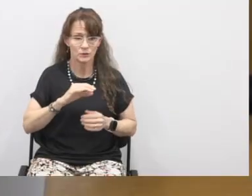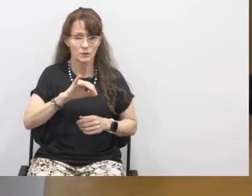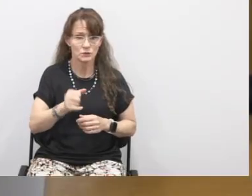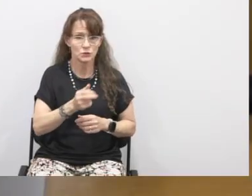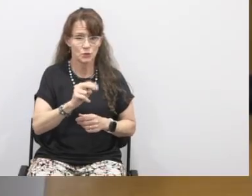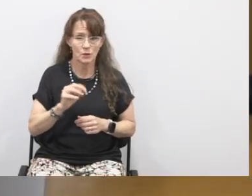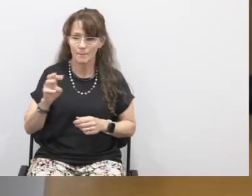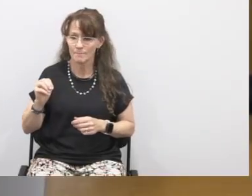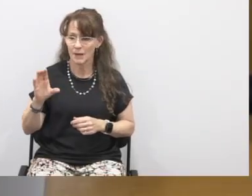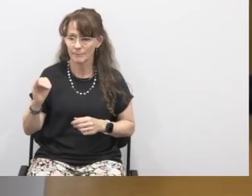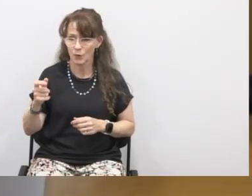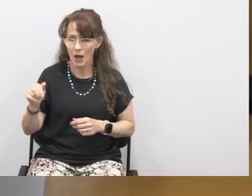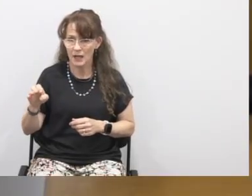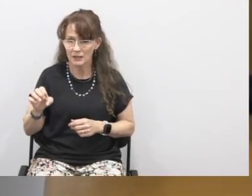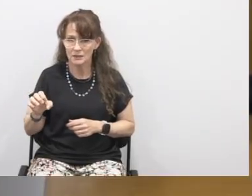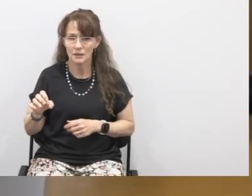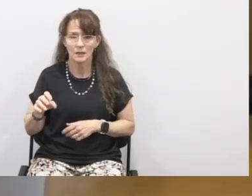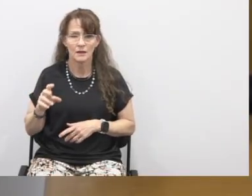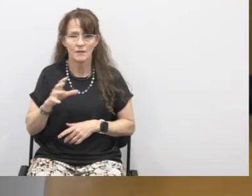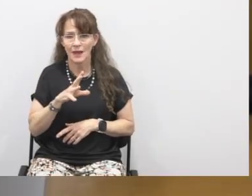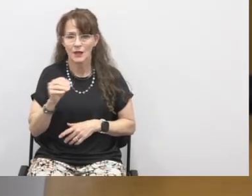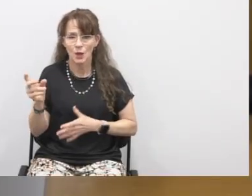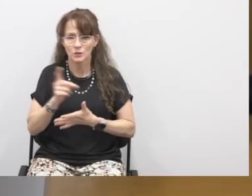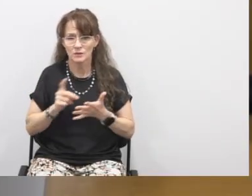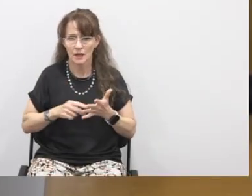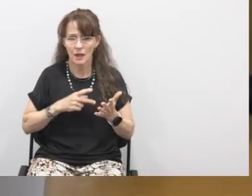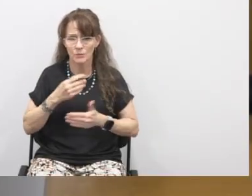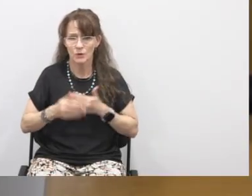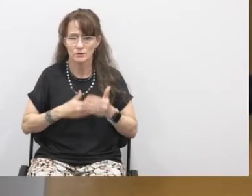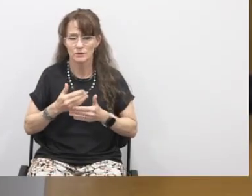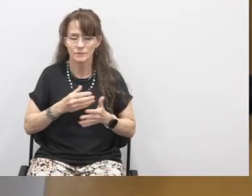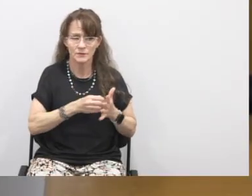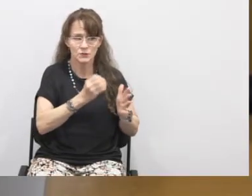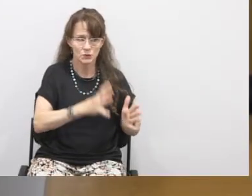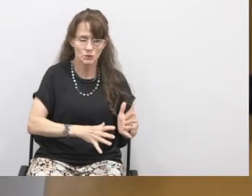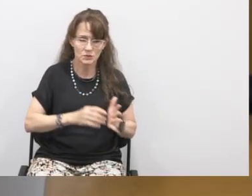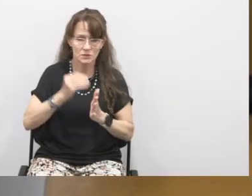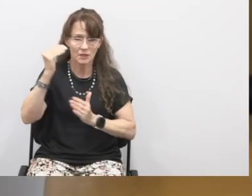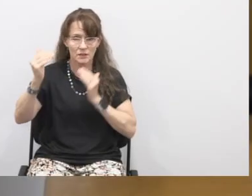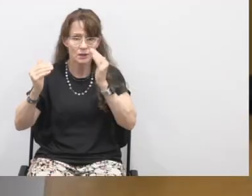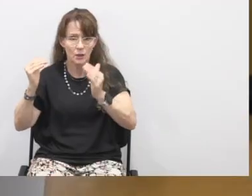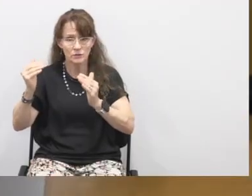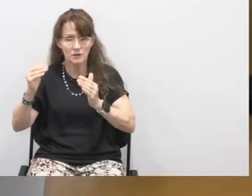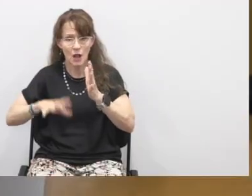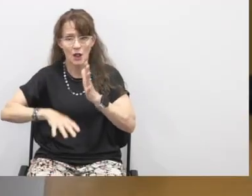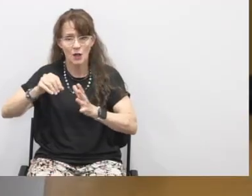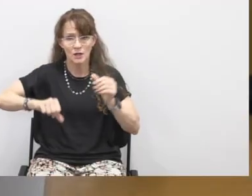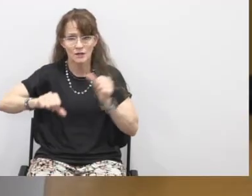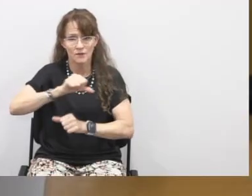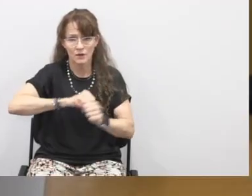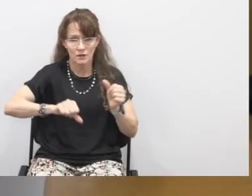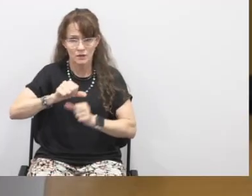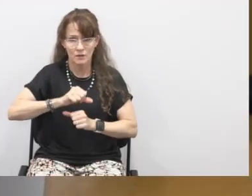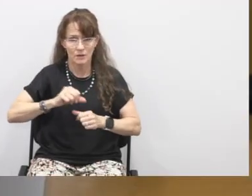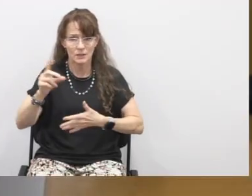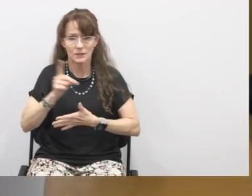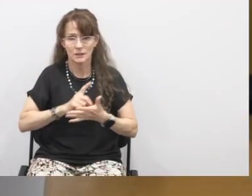to think about that co-design process, students and adults learning from one another and designing with each other.